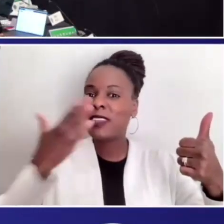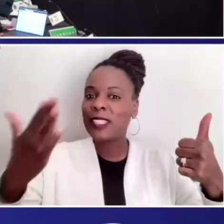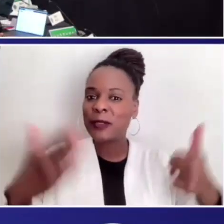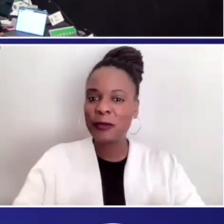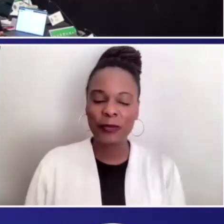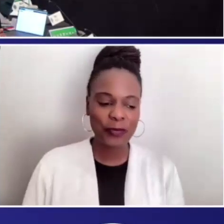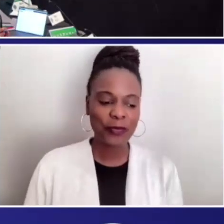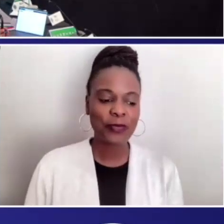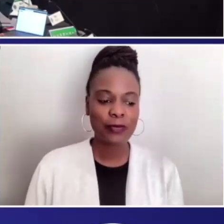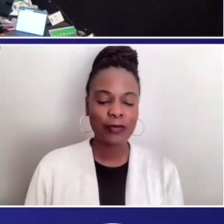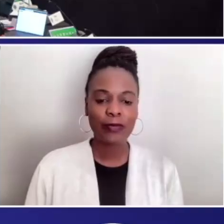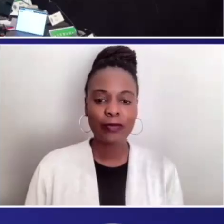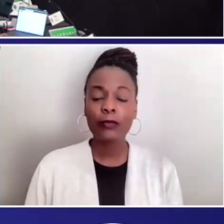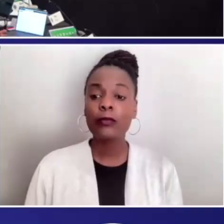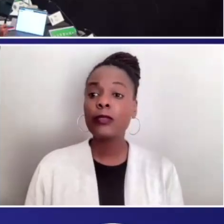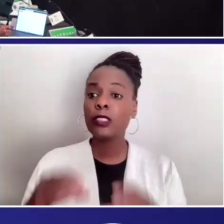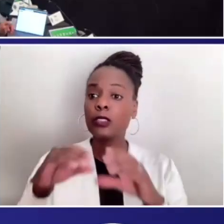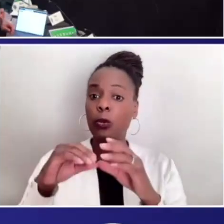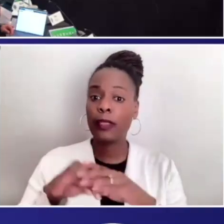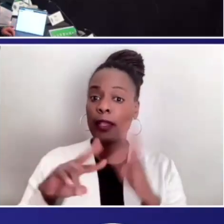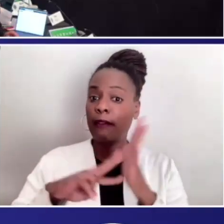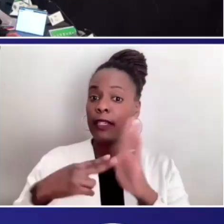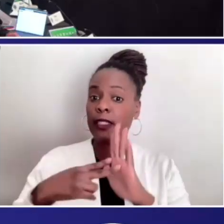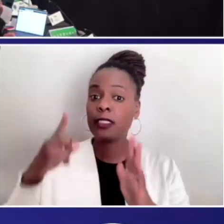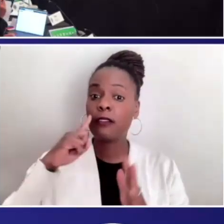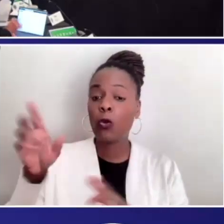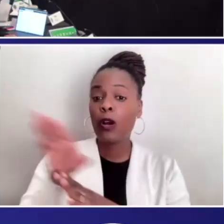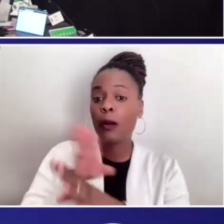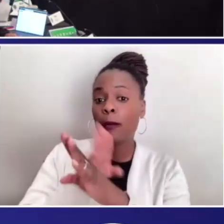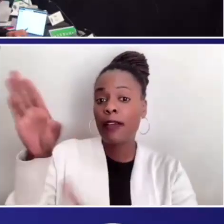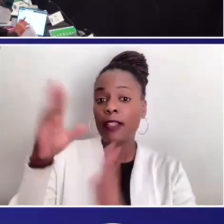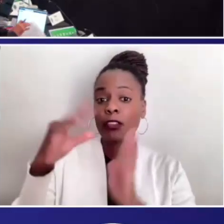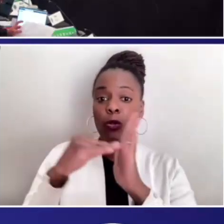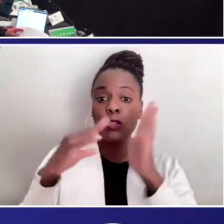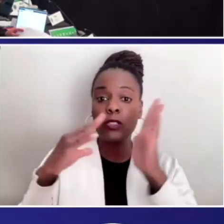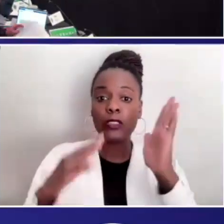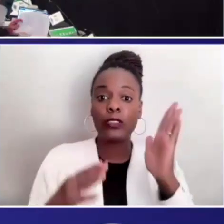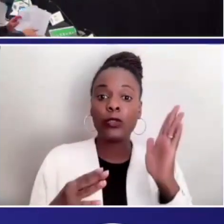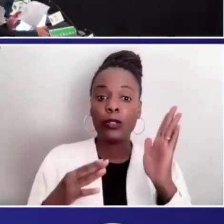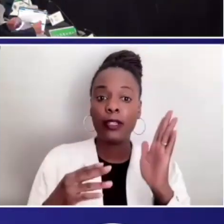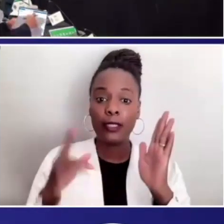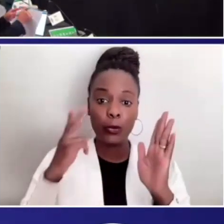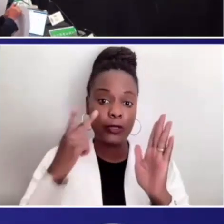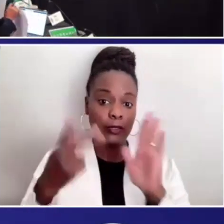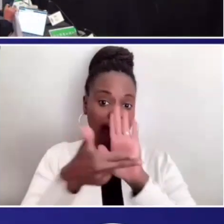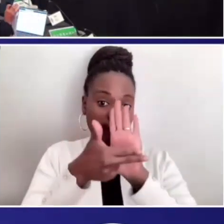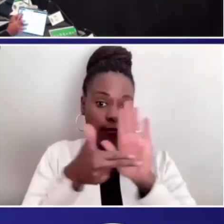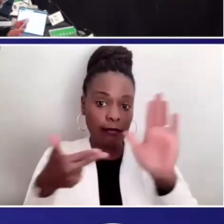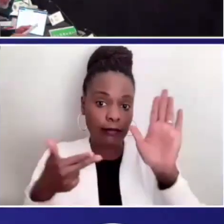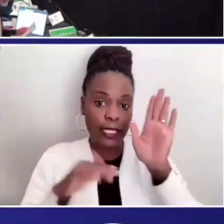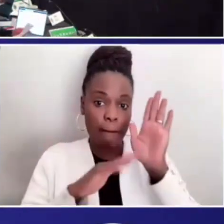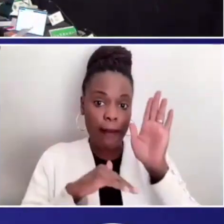So in the definition of professional student in the highlighted section at the bottom part of the screen.